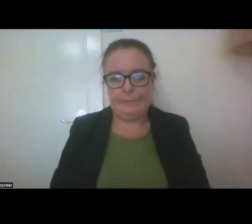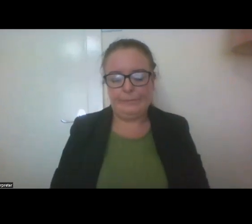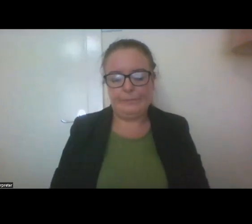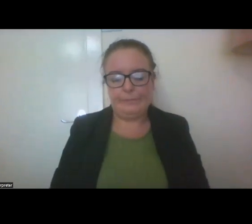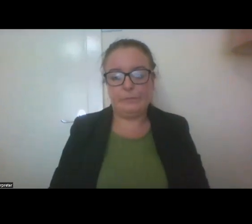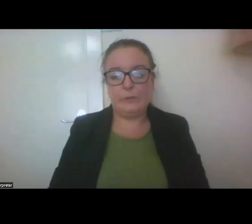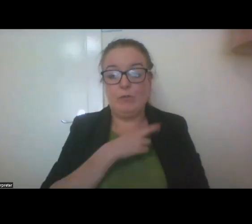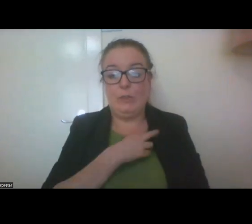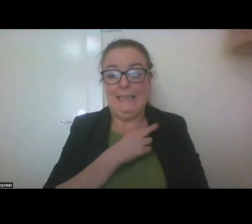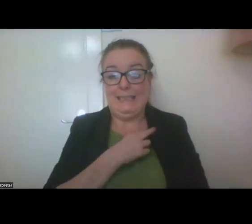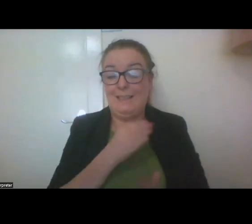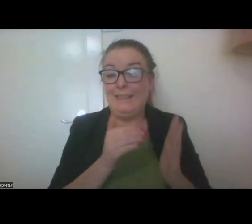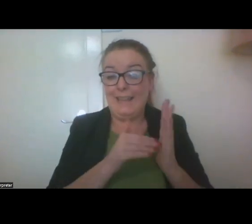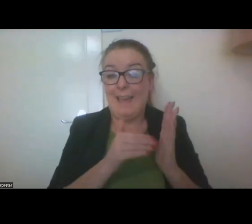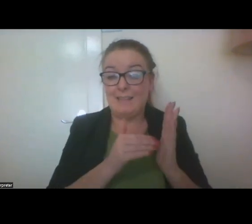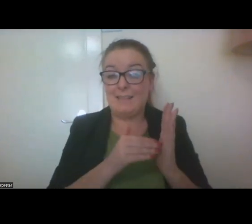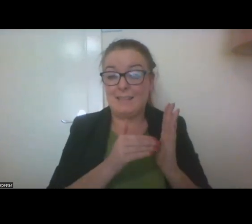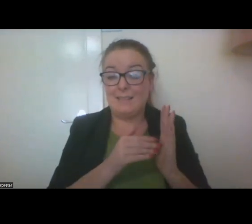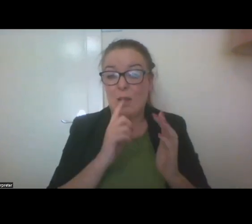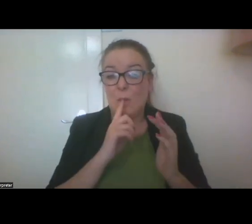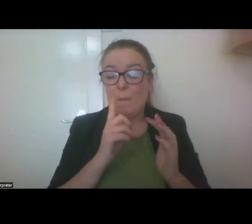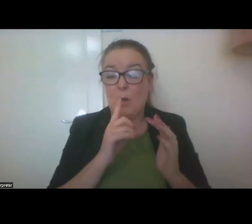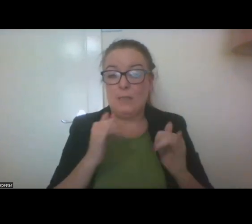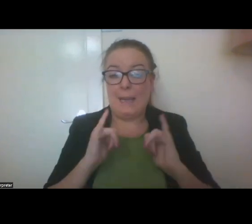Capacity building funding that the Arts Council provide